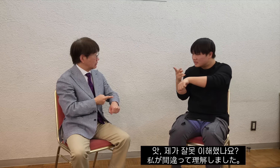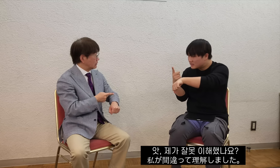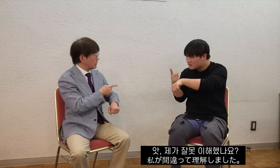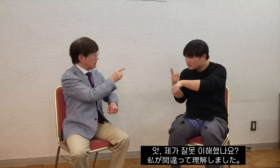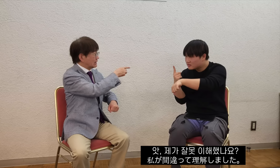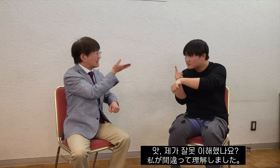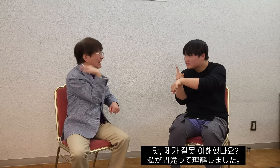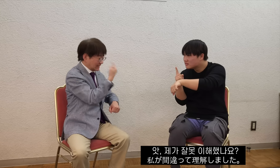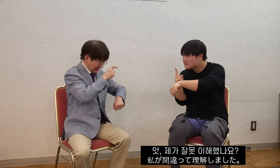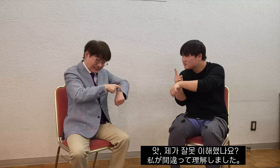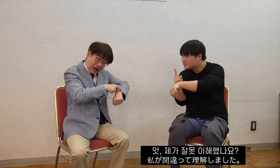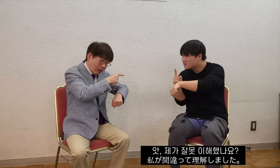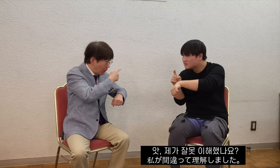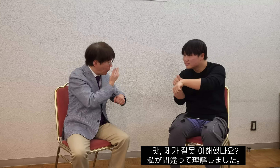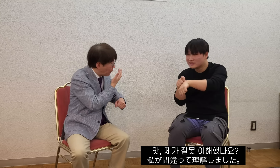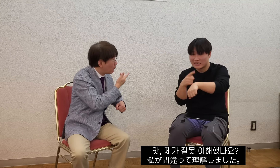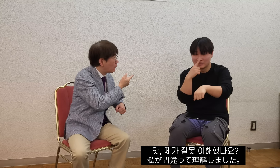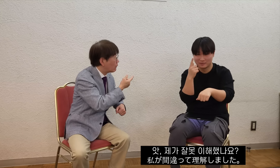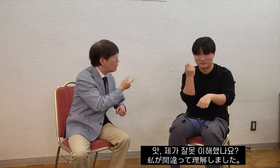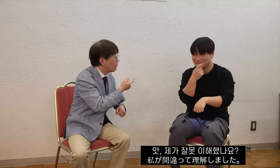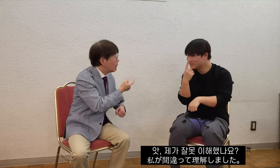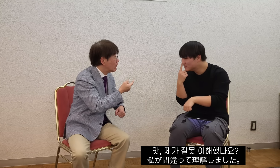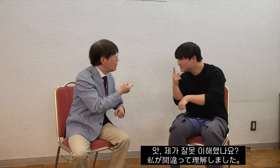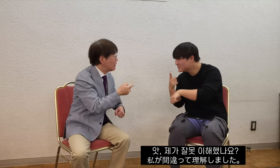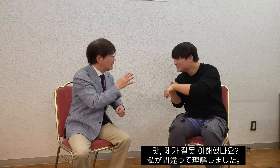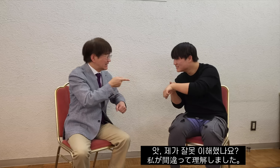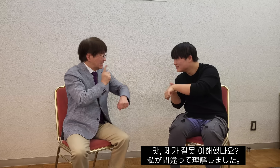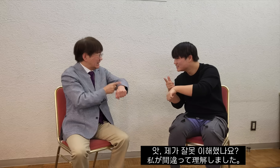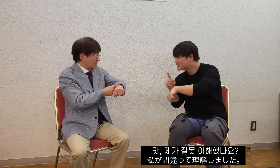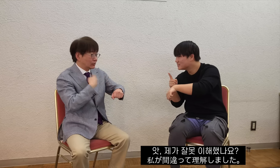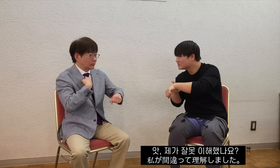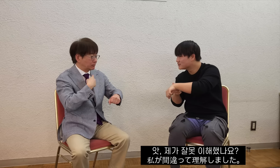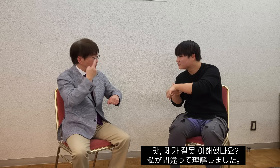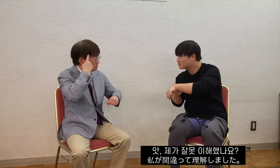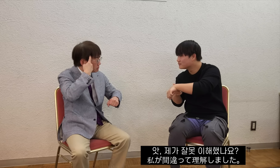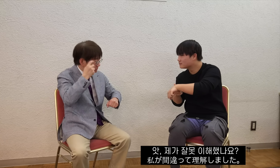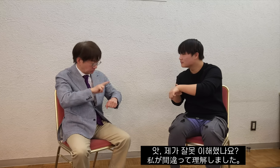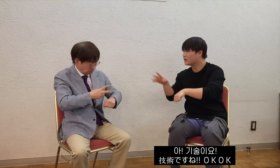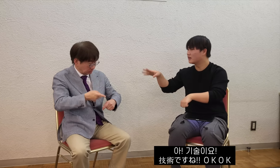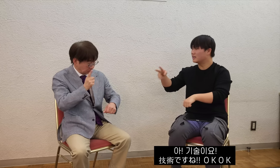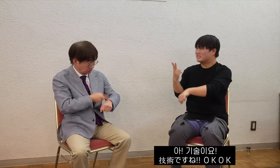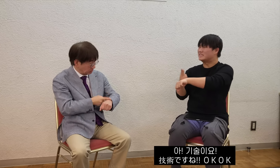Oh, did I misunderstand?